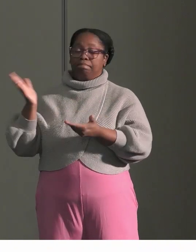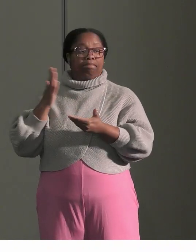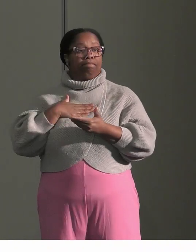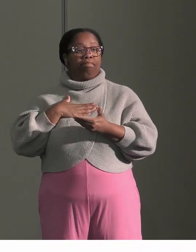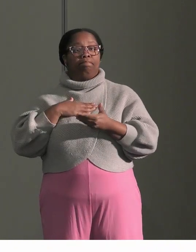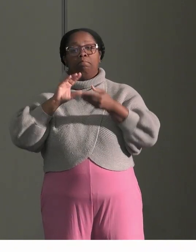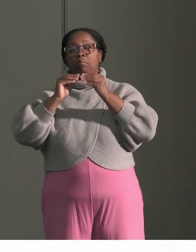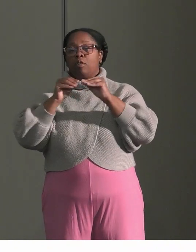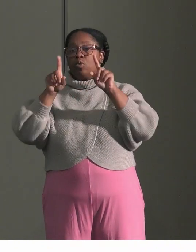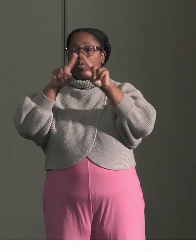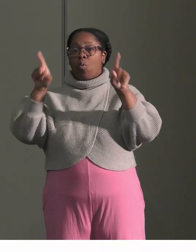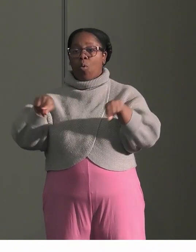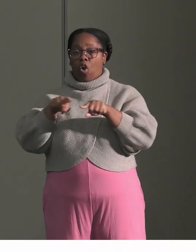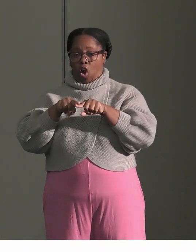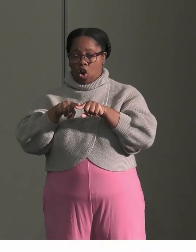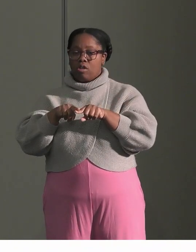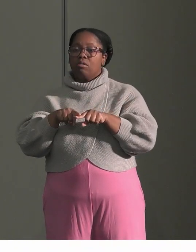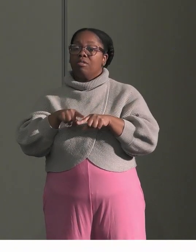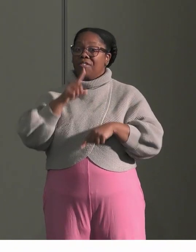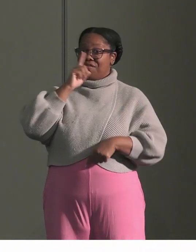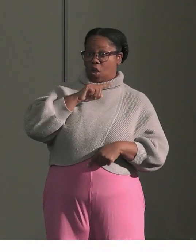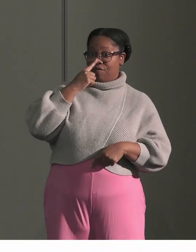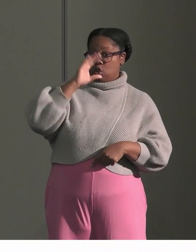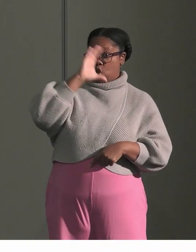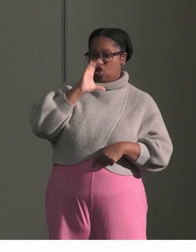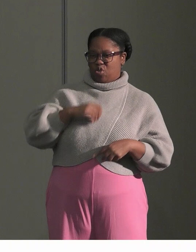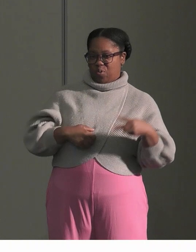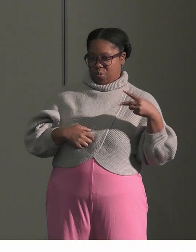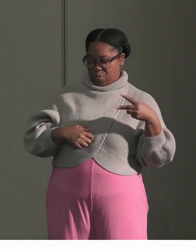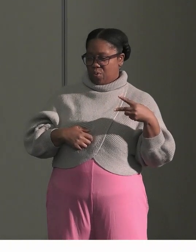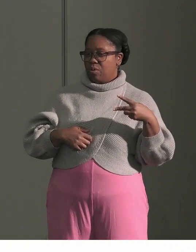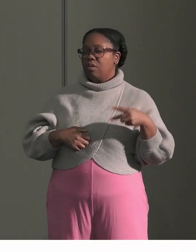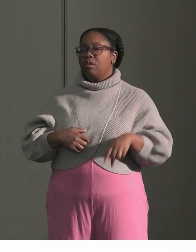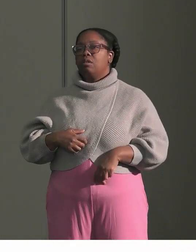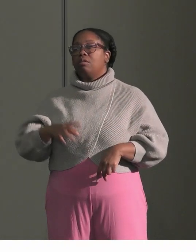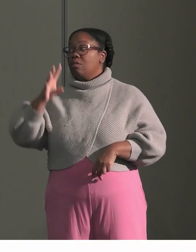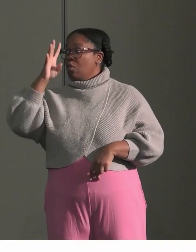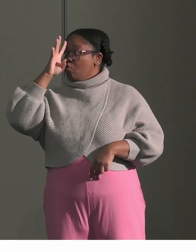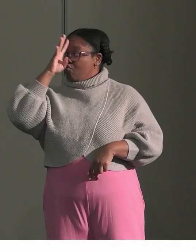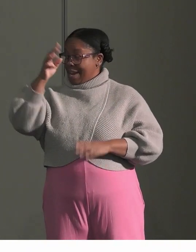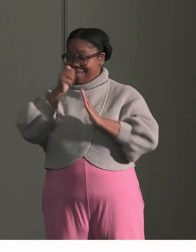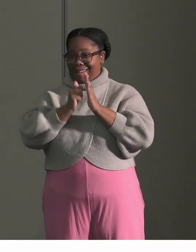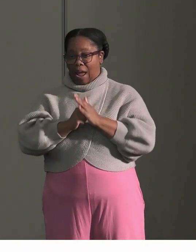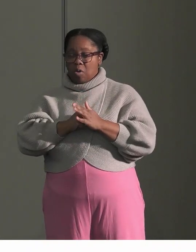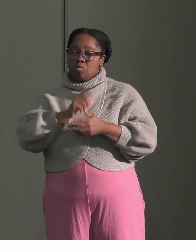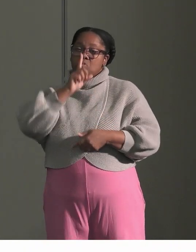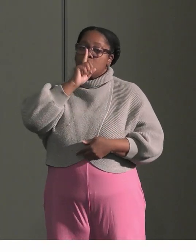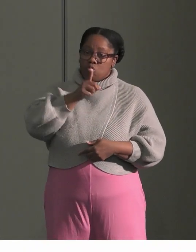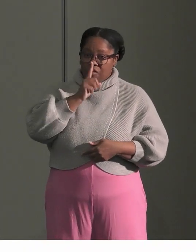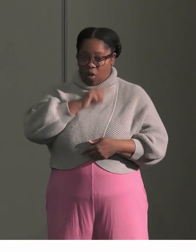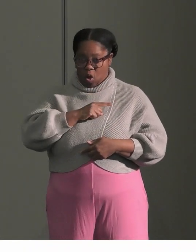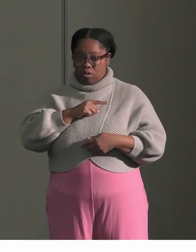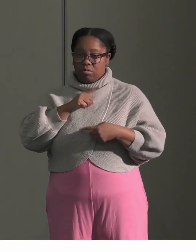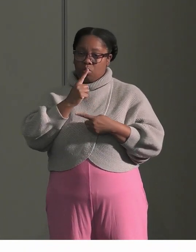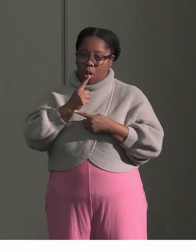two false for search and one true and one false for creating an account purchase card is true.